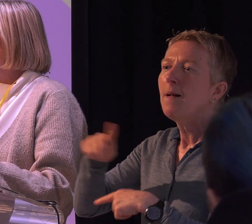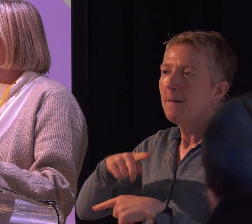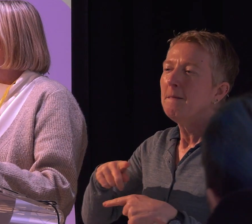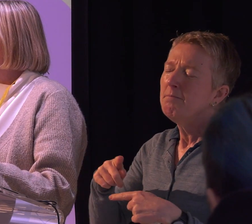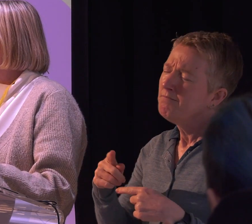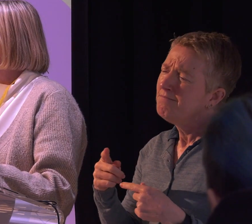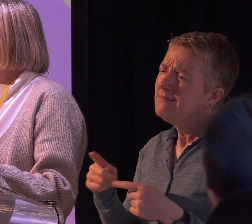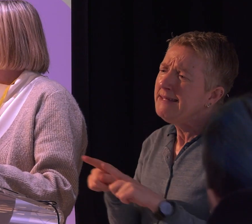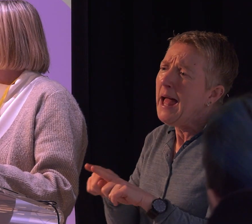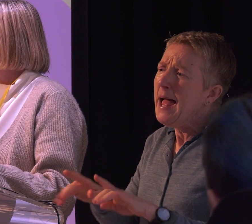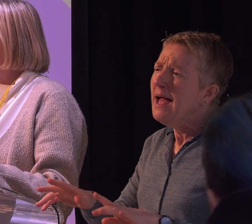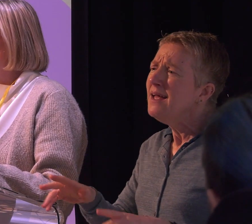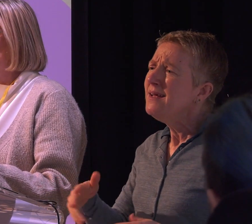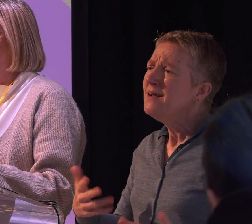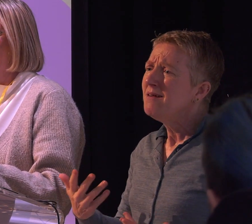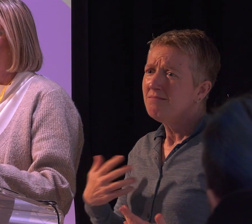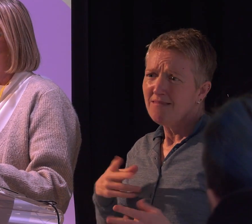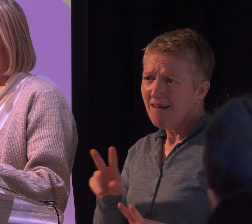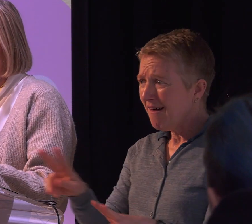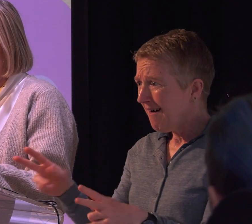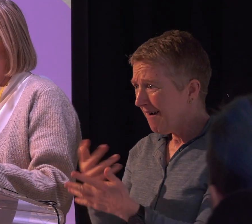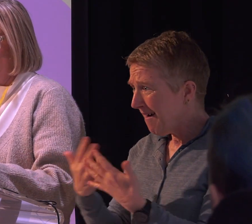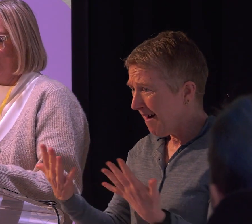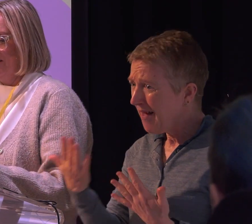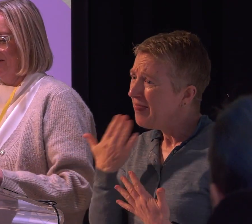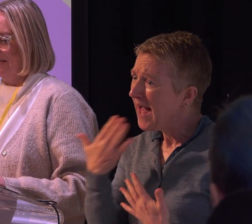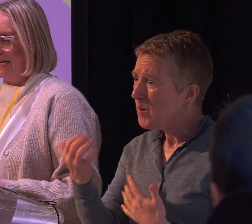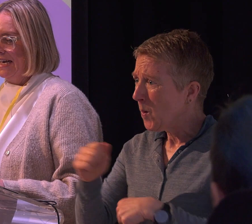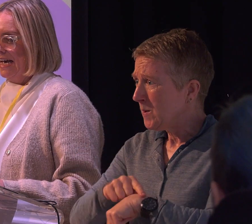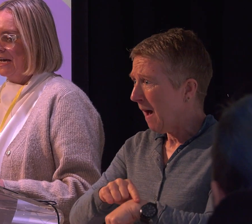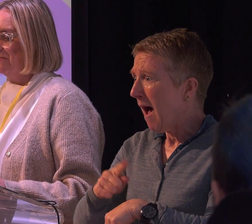It's fantastic to see so many people here. Thank you for taking the time to join us.